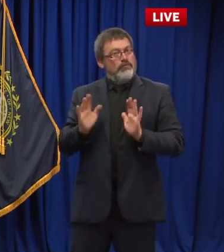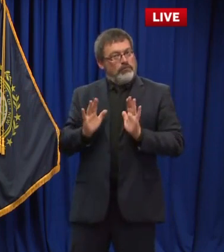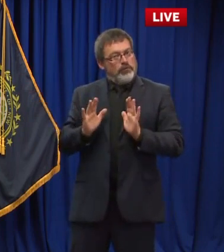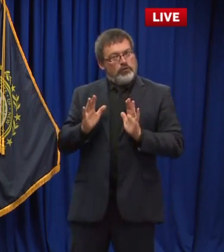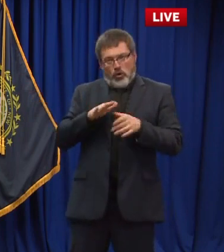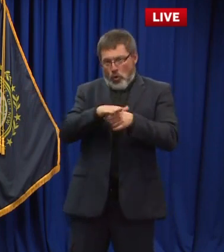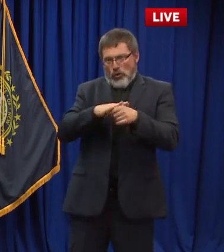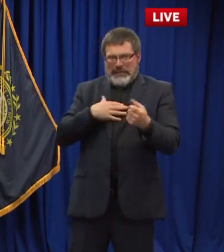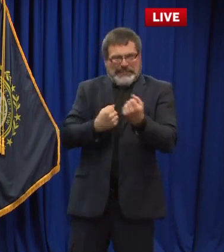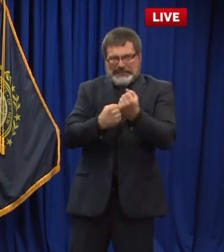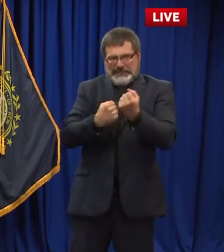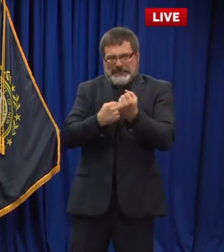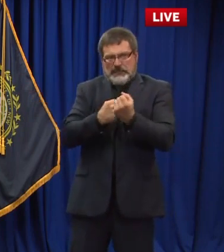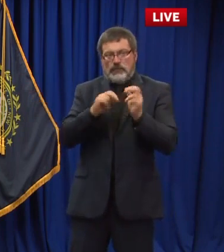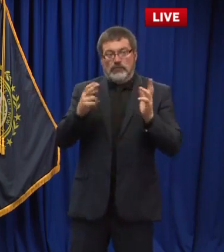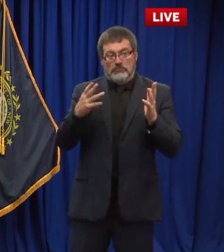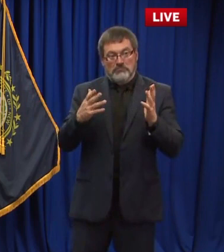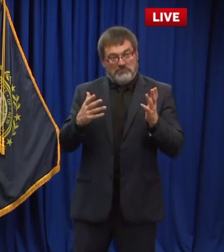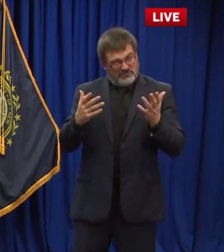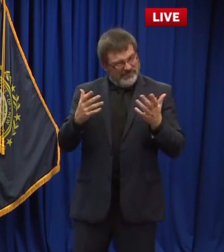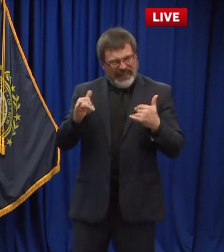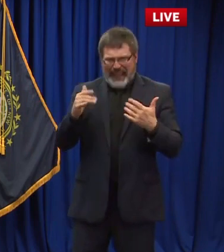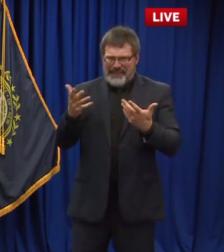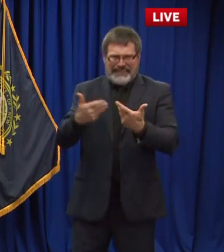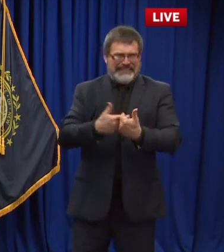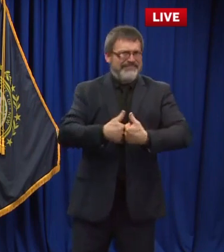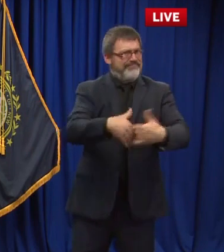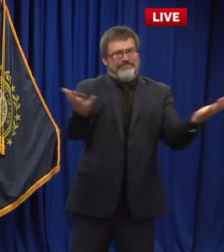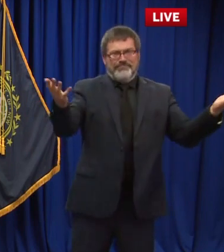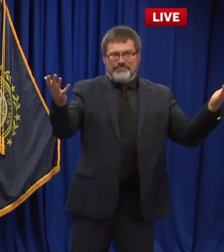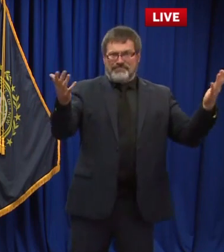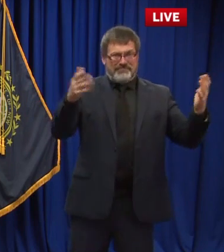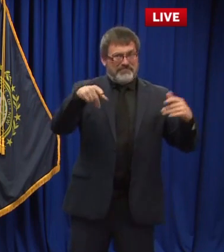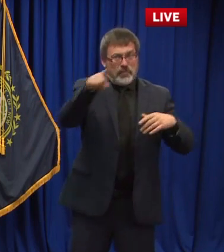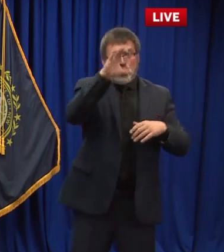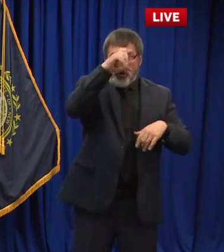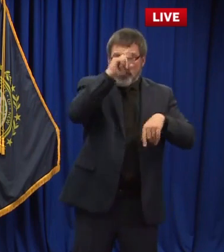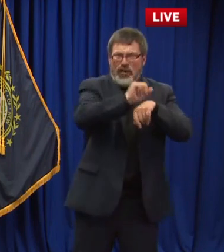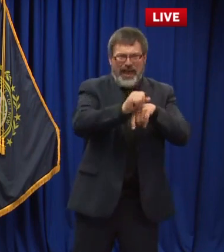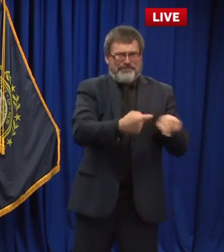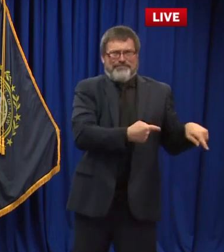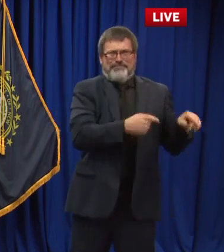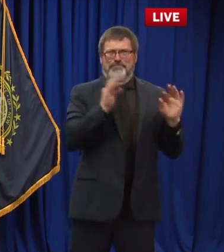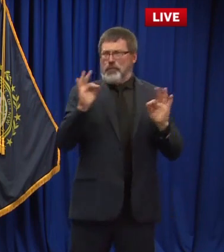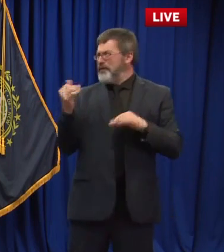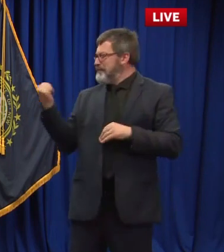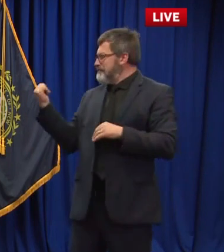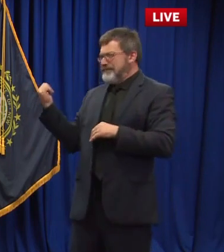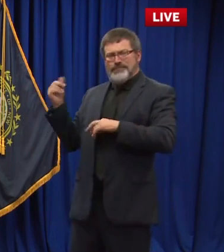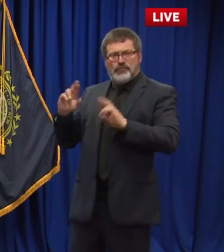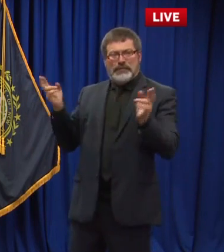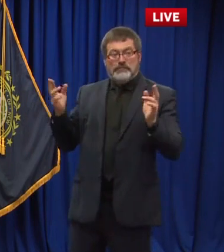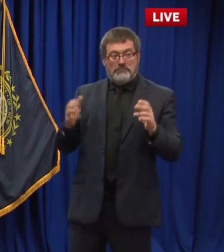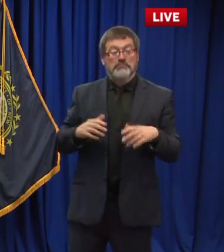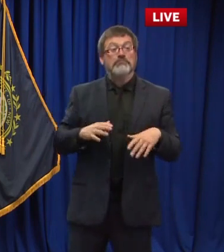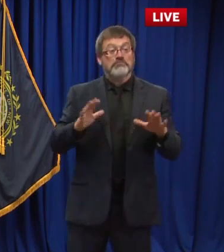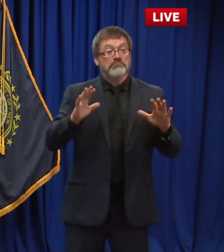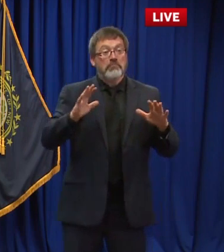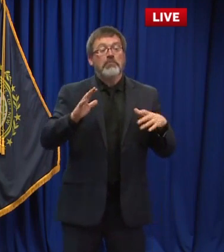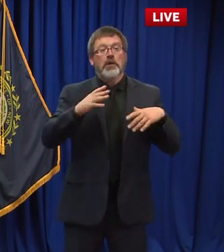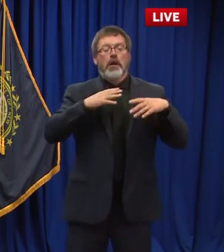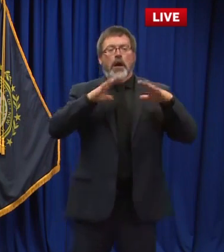IT IS A CENTRALIZED DATABASE FOR NEW HAMPSHIRE-BASED EMPLOYERS TO ALLOW PEOPLE TO COME BACK AS WE SLOWLY RECOVER AND MANAGE THROUGH THE PANDEMIC.